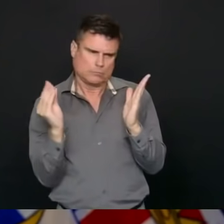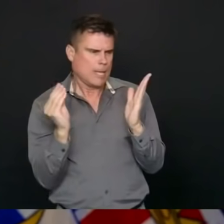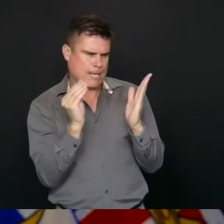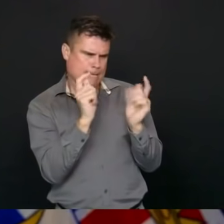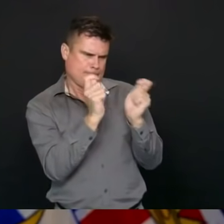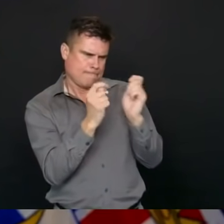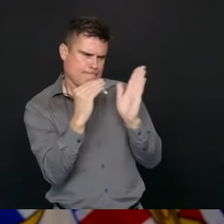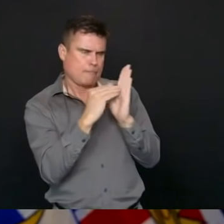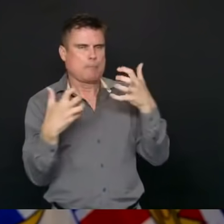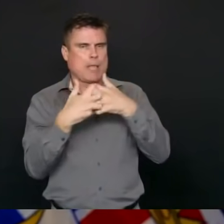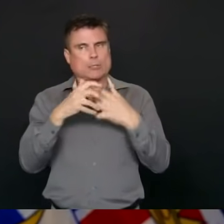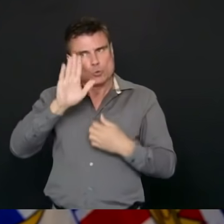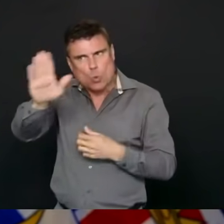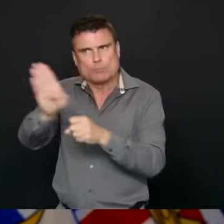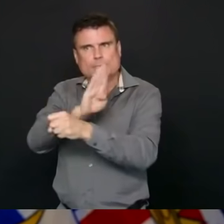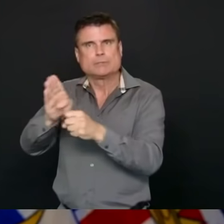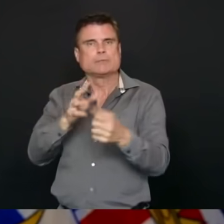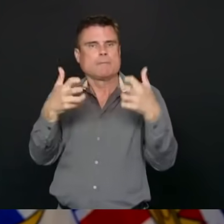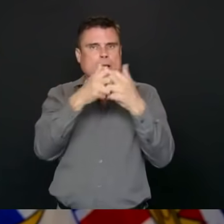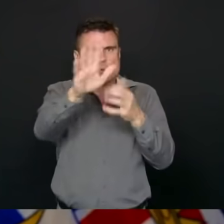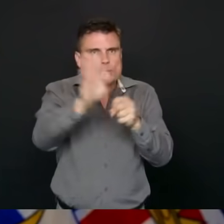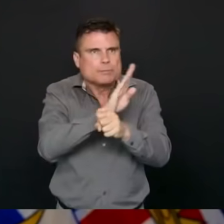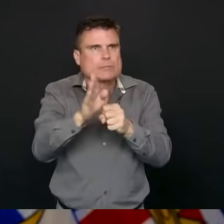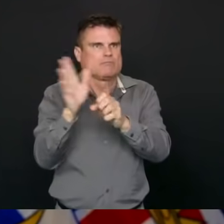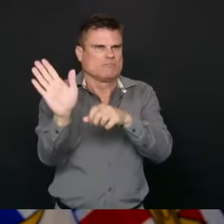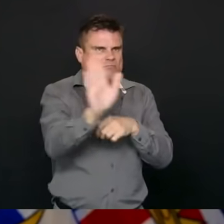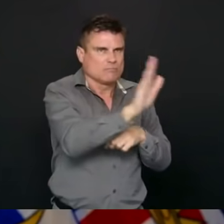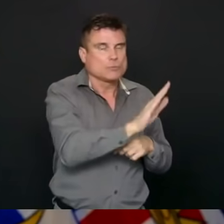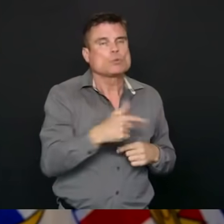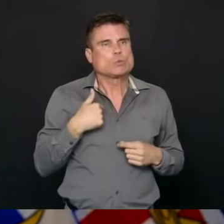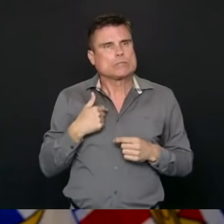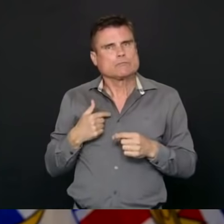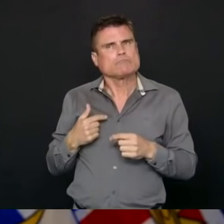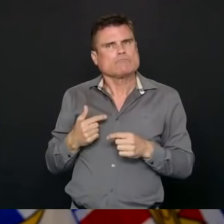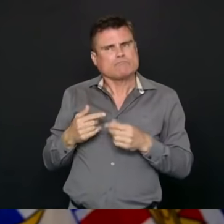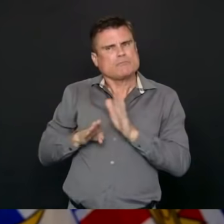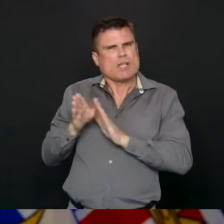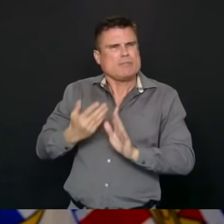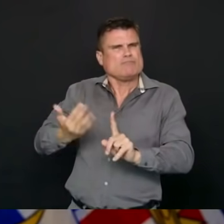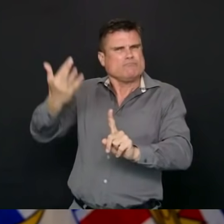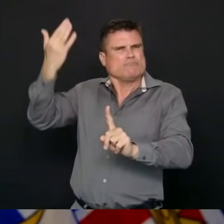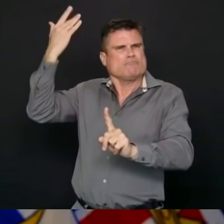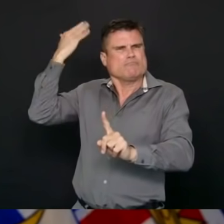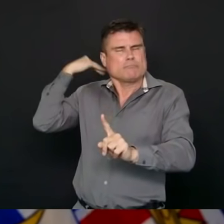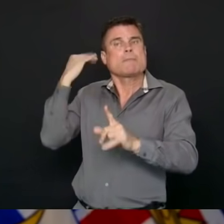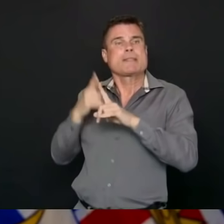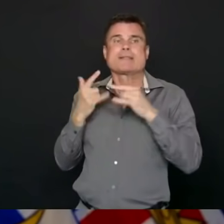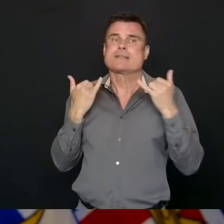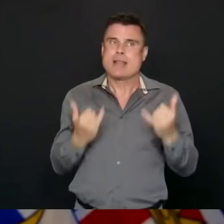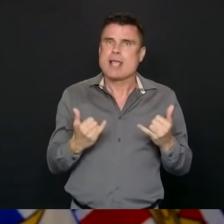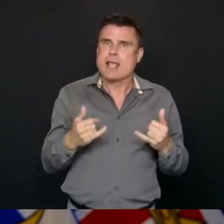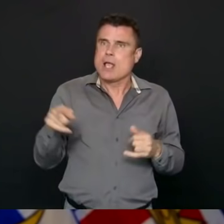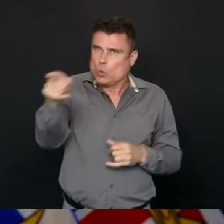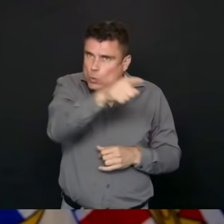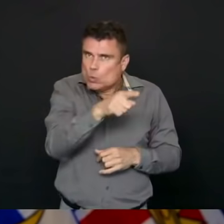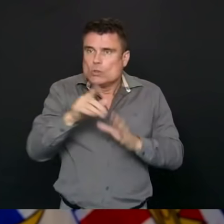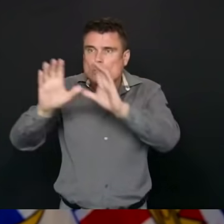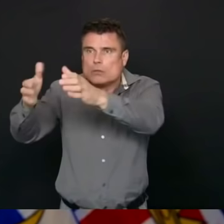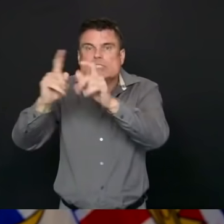, we started on this some time ago but it takes a bit of time. The basic principles we outlined yesterday will apply across all sectors.